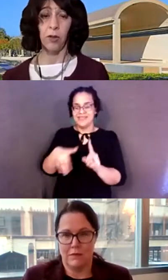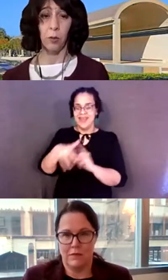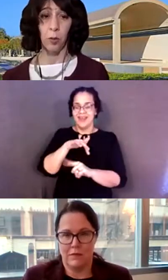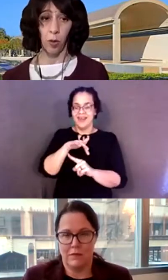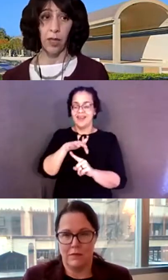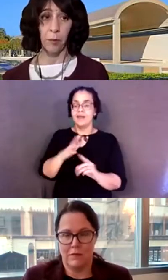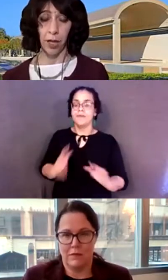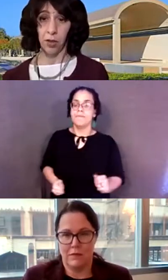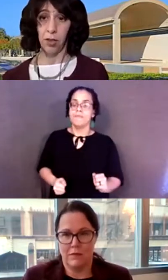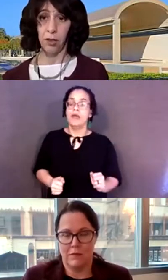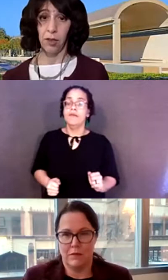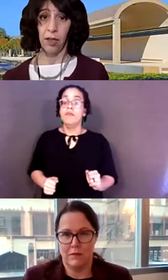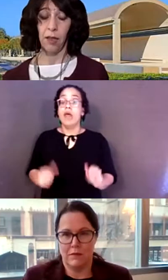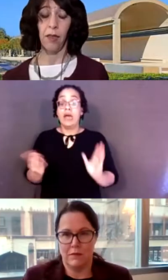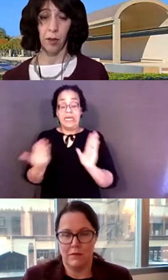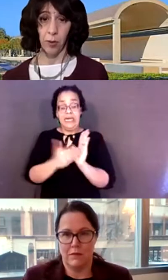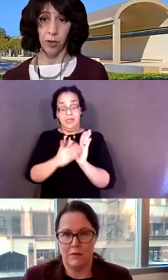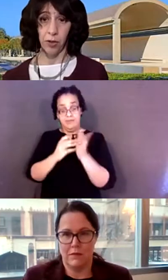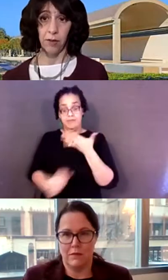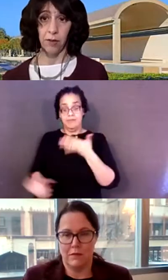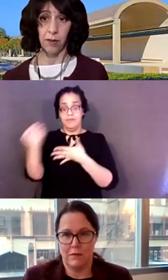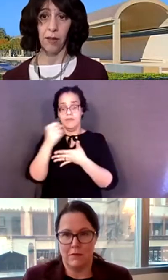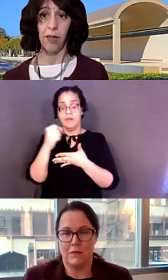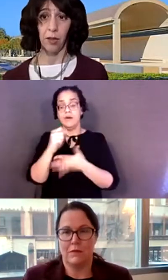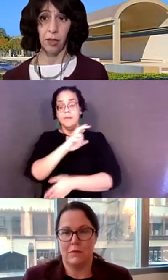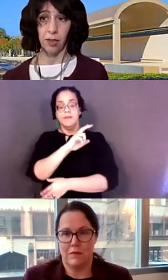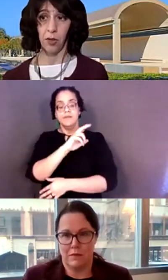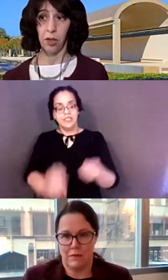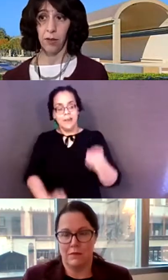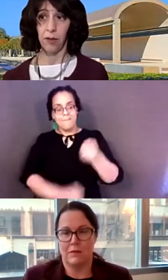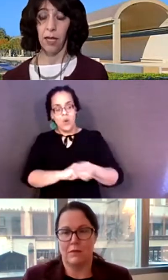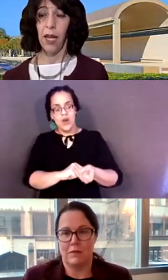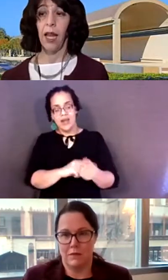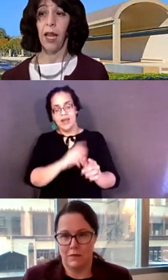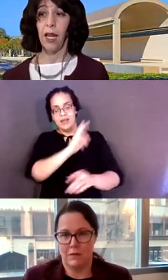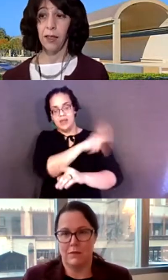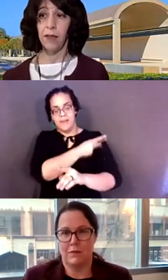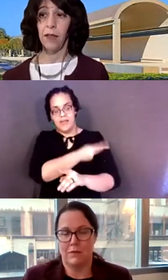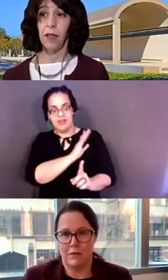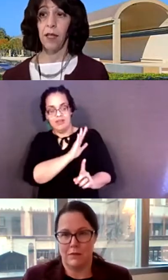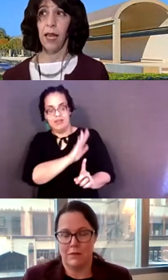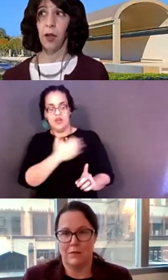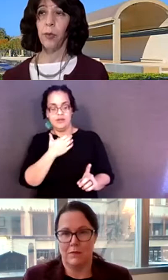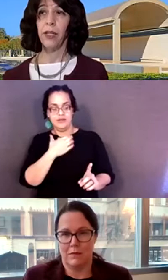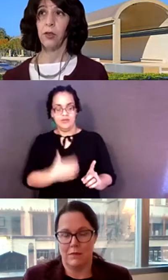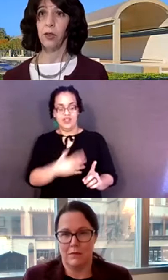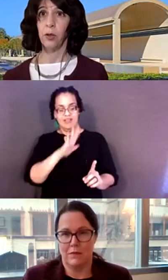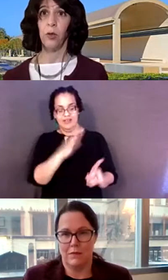supporting the patient in their wishes in their decisions and